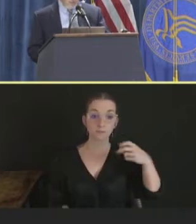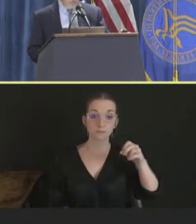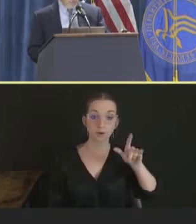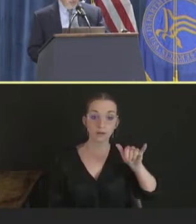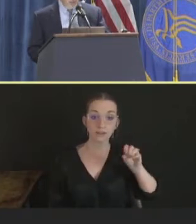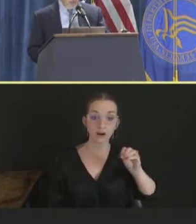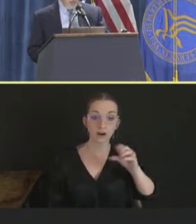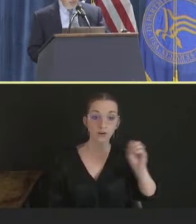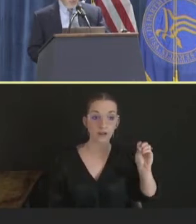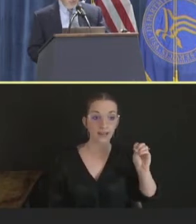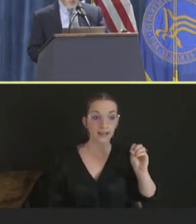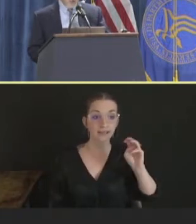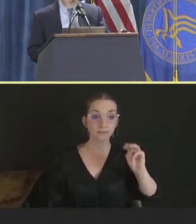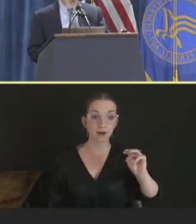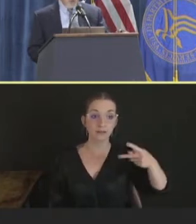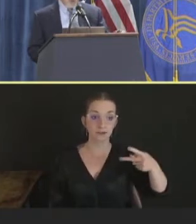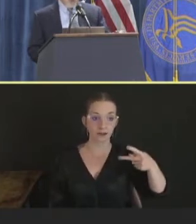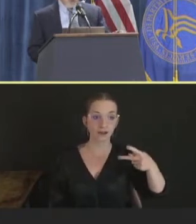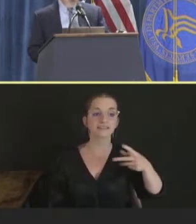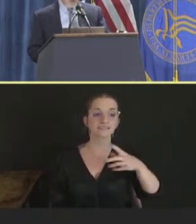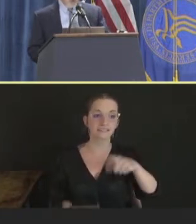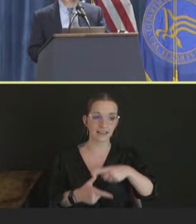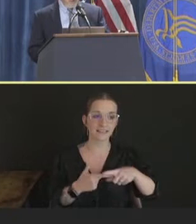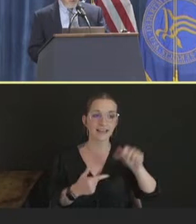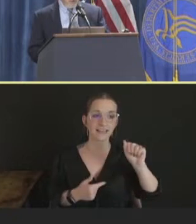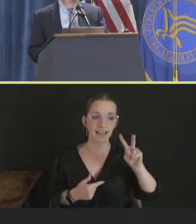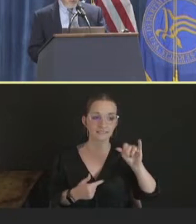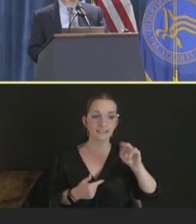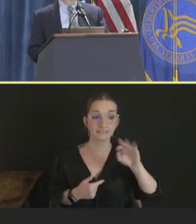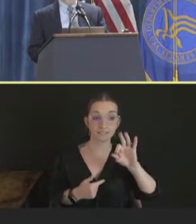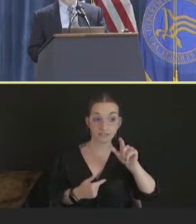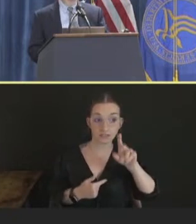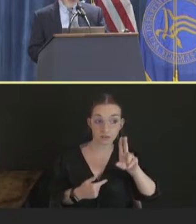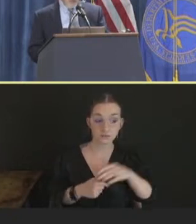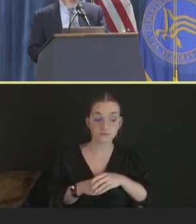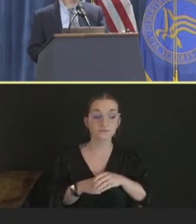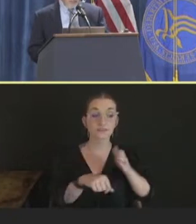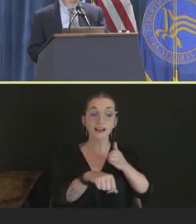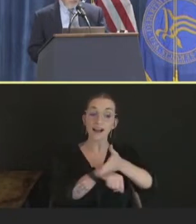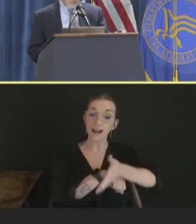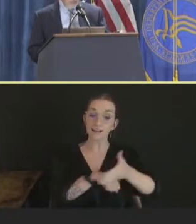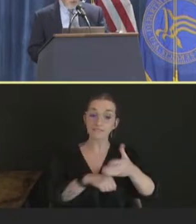After lunch, we'll hear presentations on the development of universal flu vaccines.